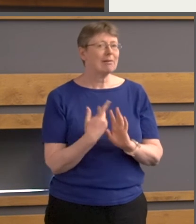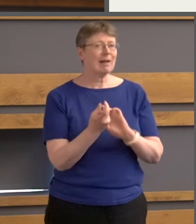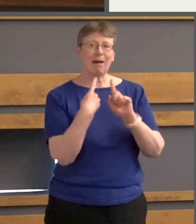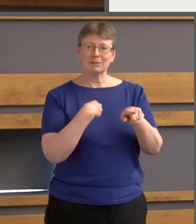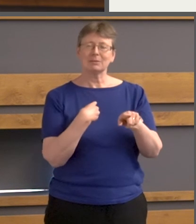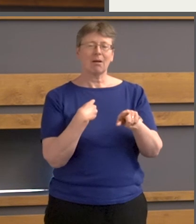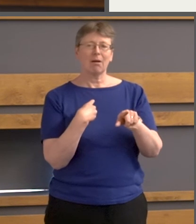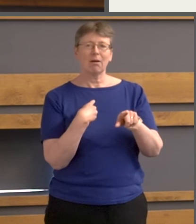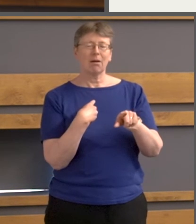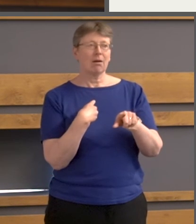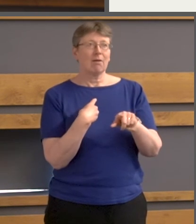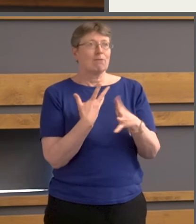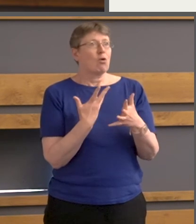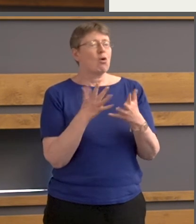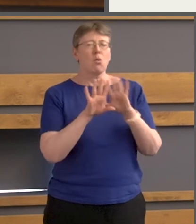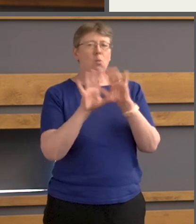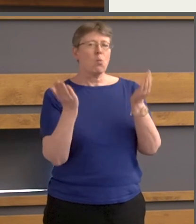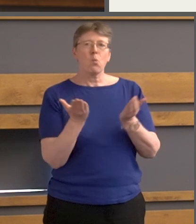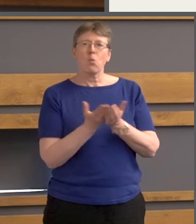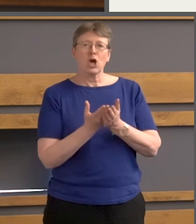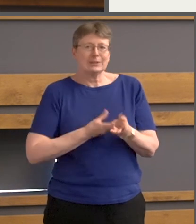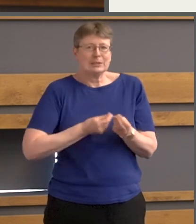to the world economy